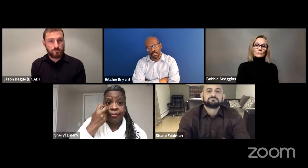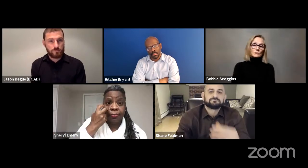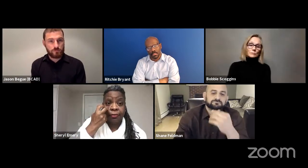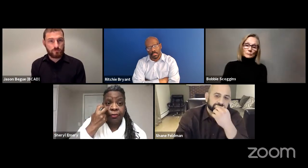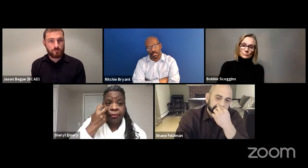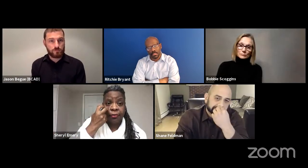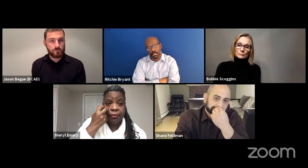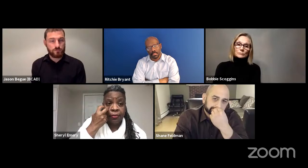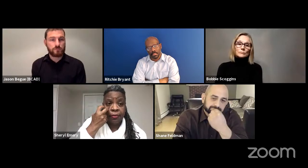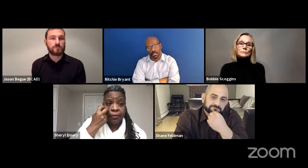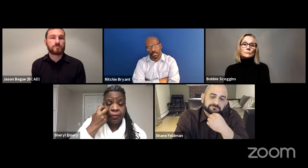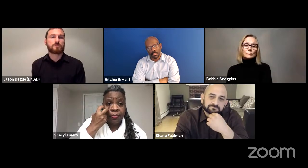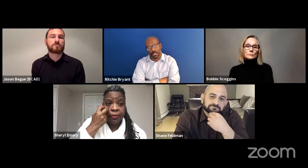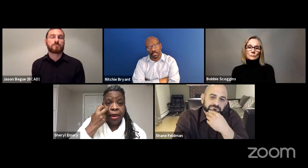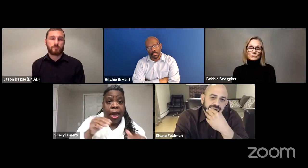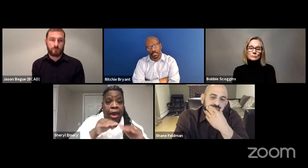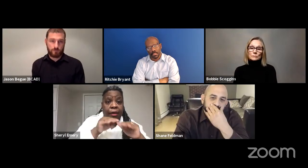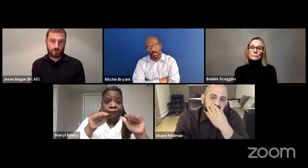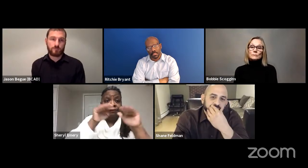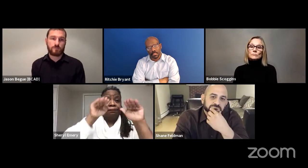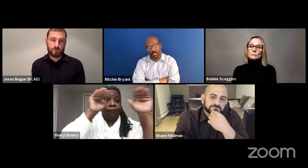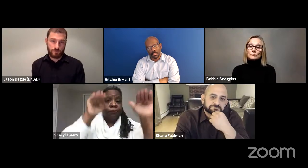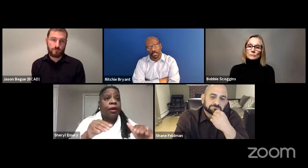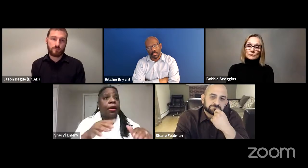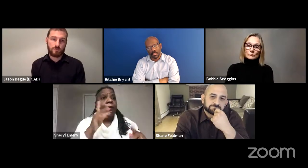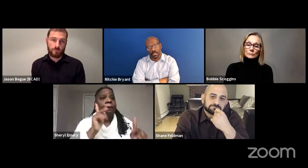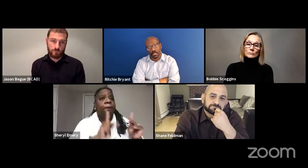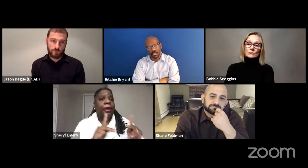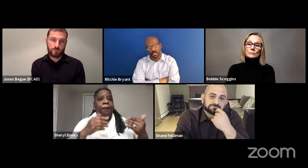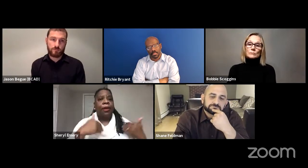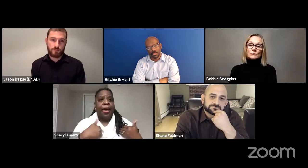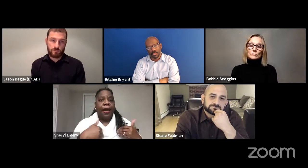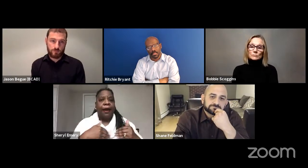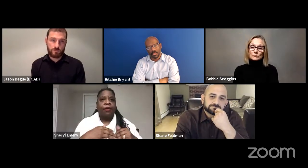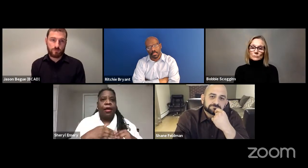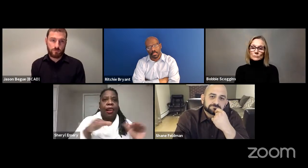correctly, we had a specific Deaf‑Blind specialization. So we had various tiers and